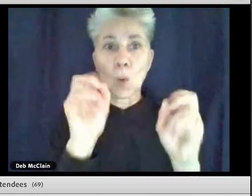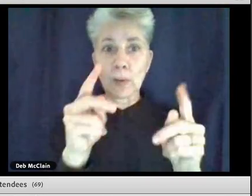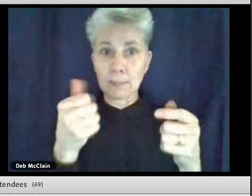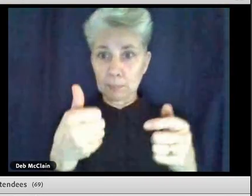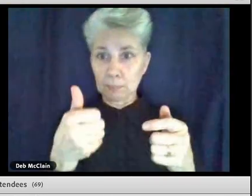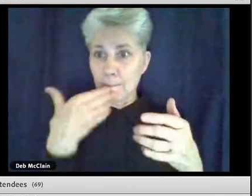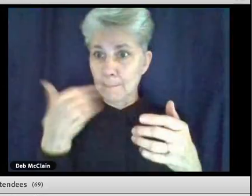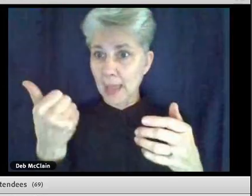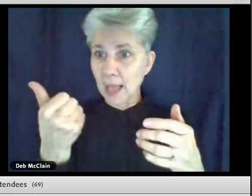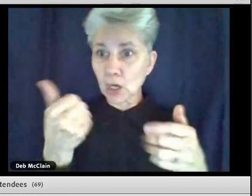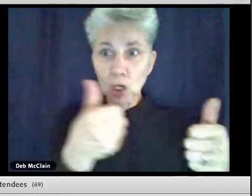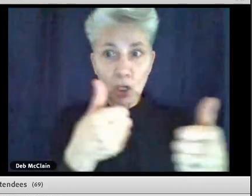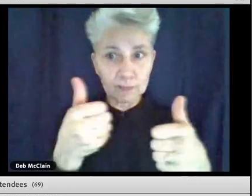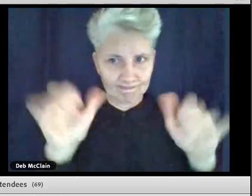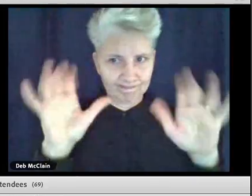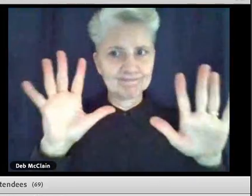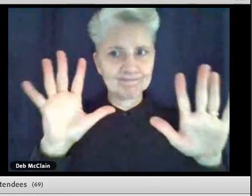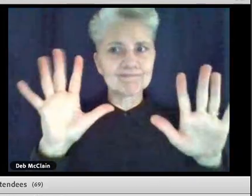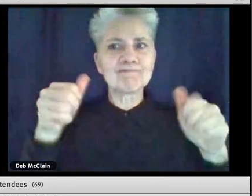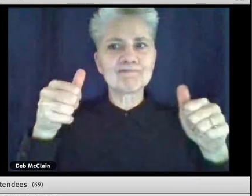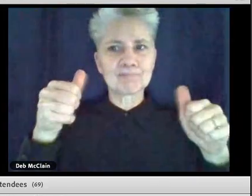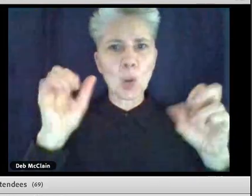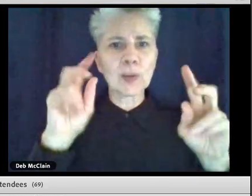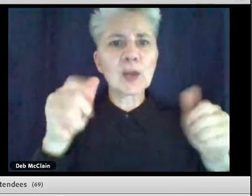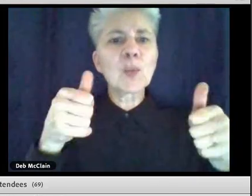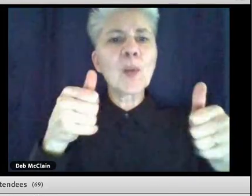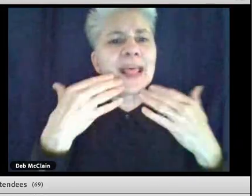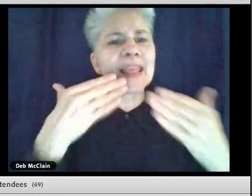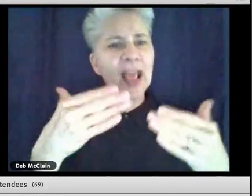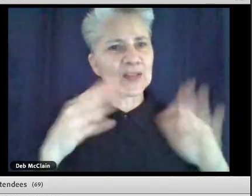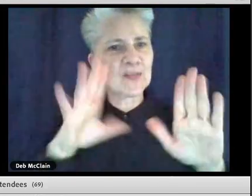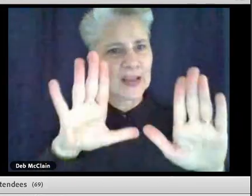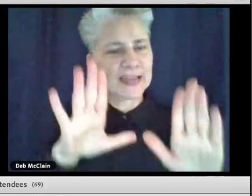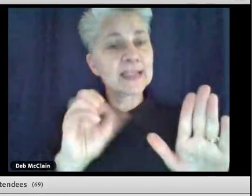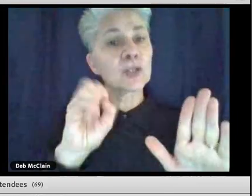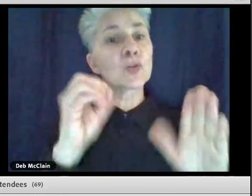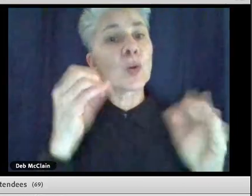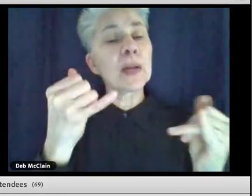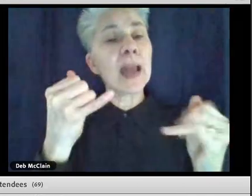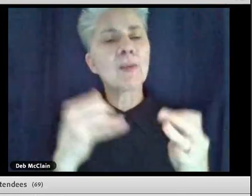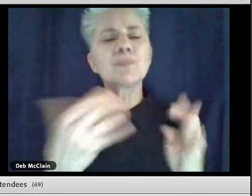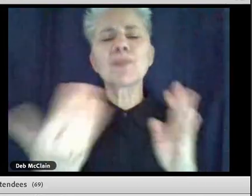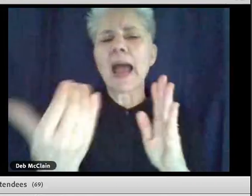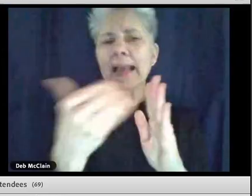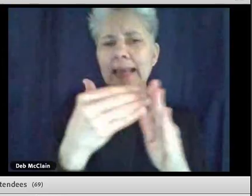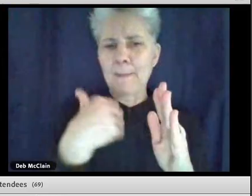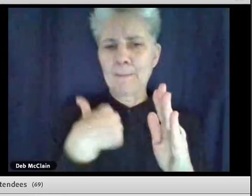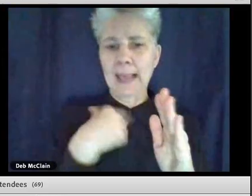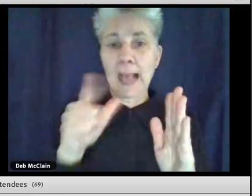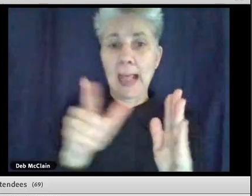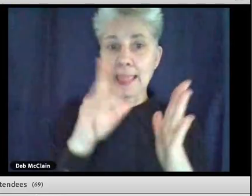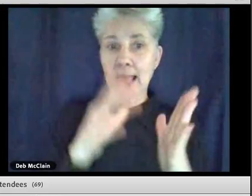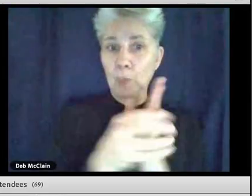Is that better? Okay. Great. Fantastic. Okay, so again, I am a librarian and information expert,